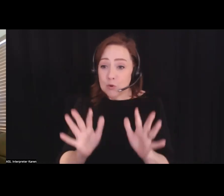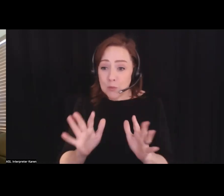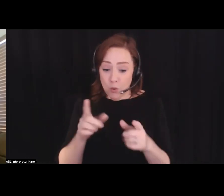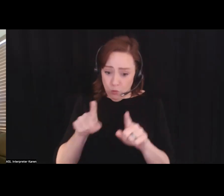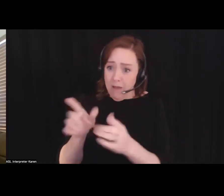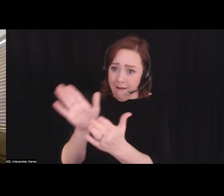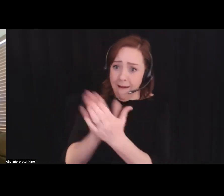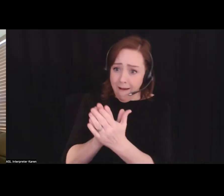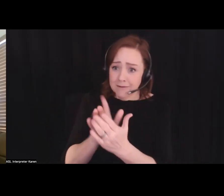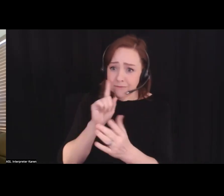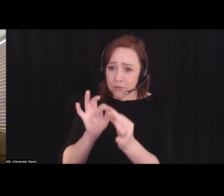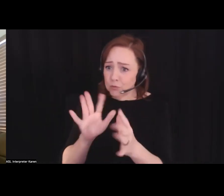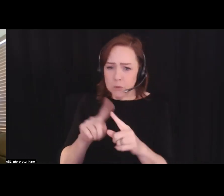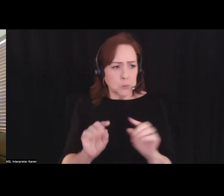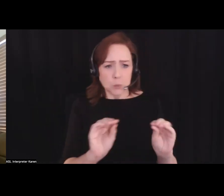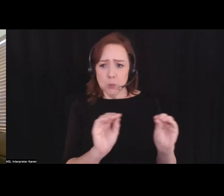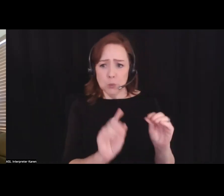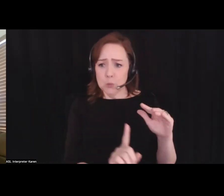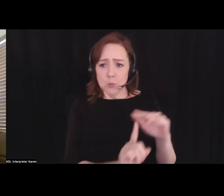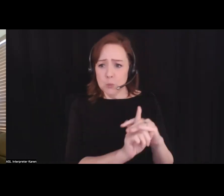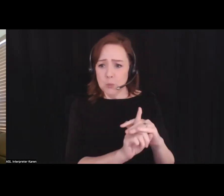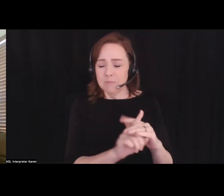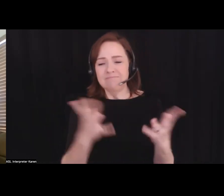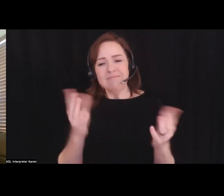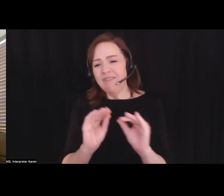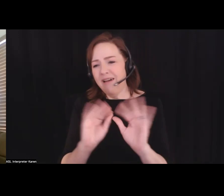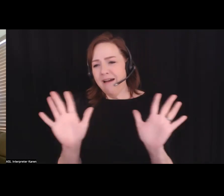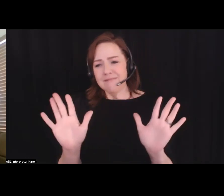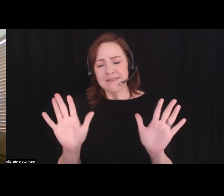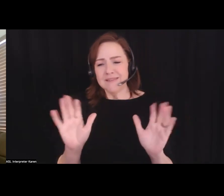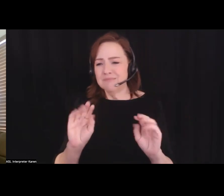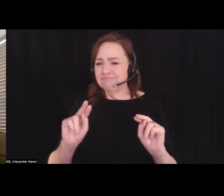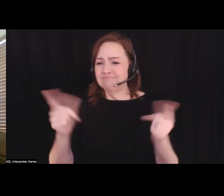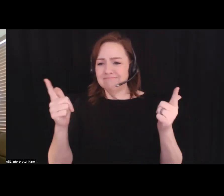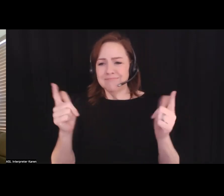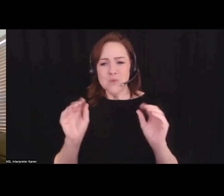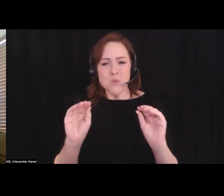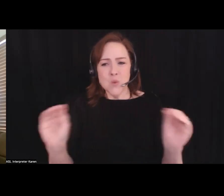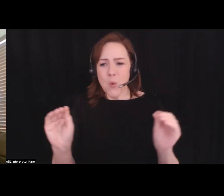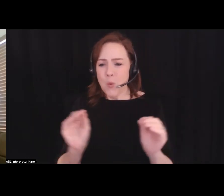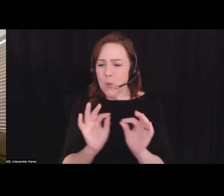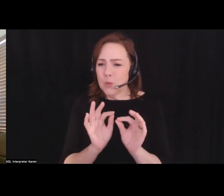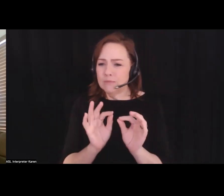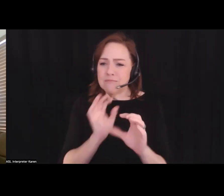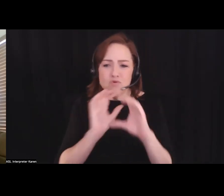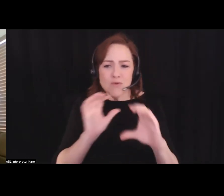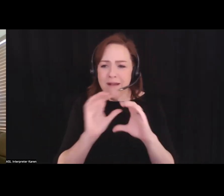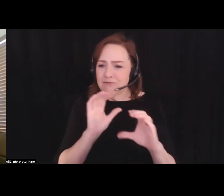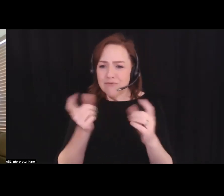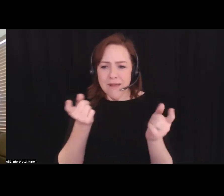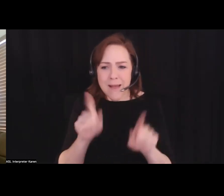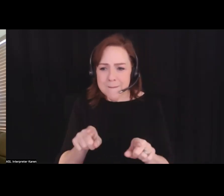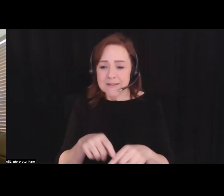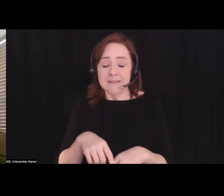there was no communication that was happening between the two. the patient typed in the chat hey